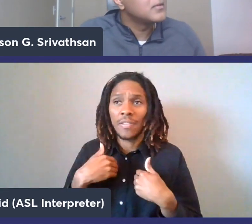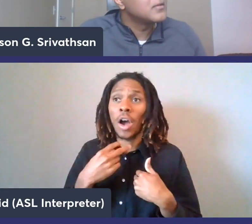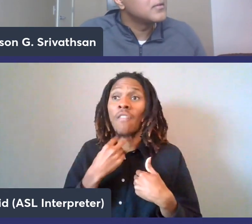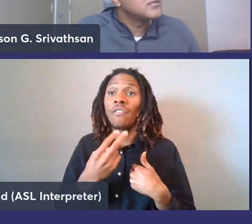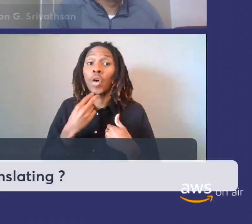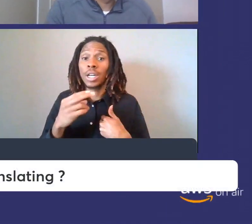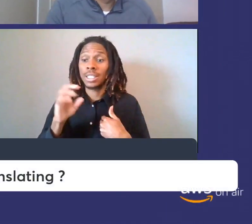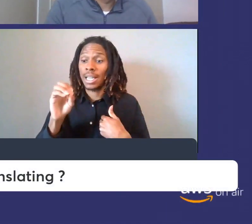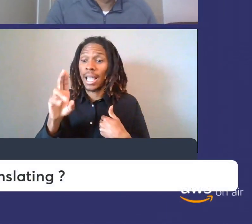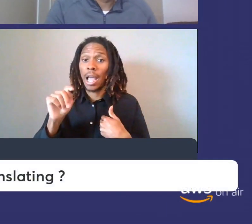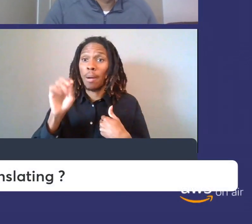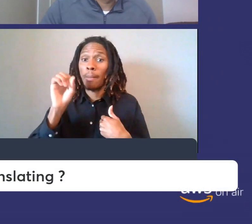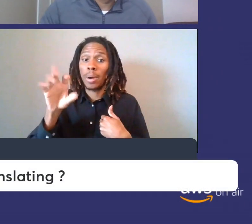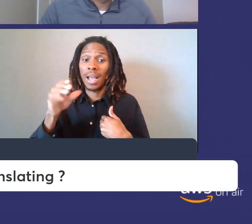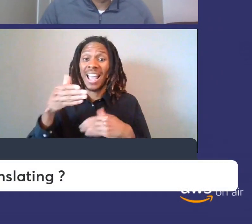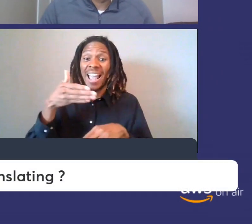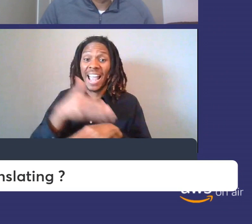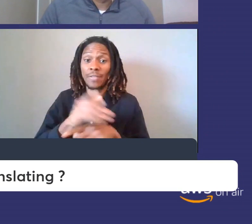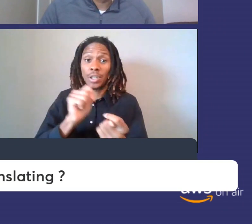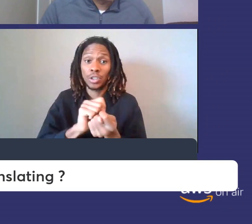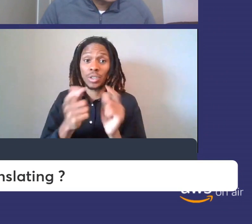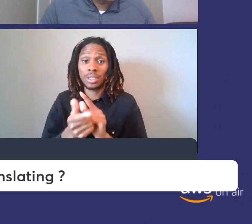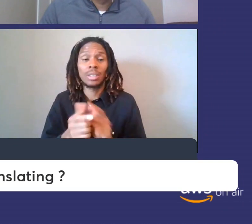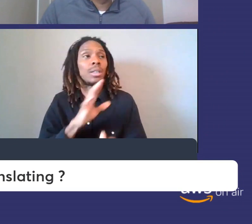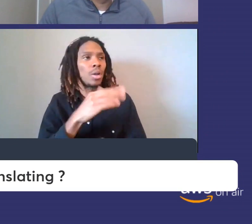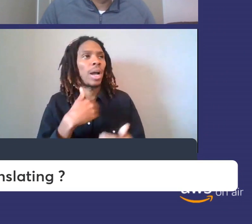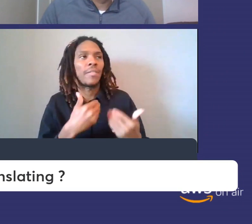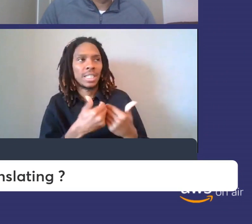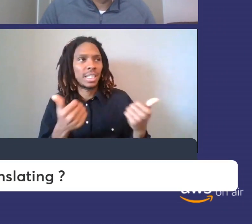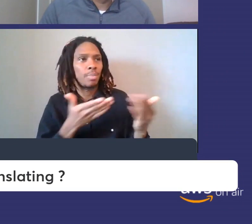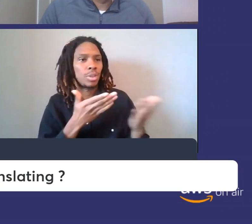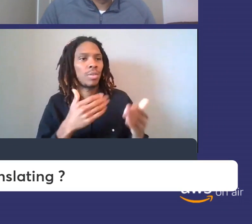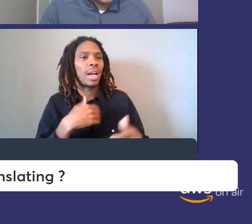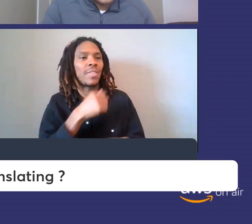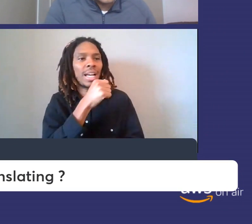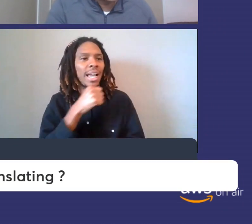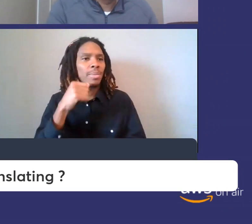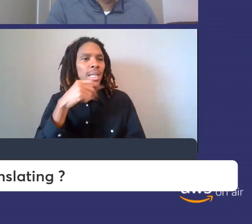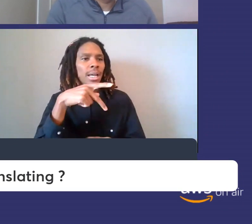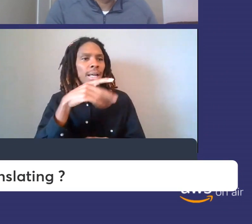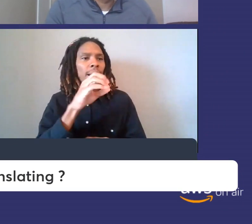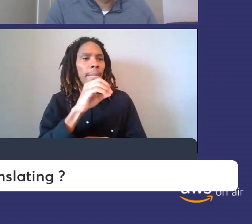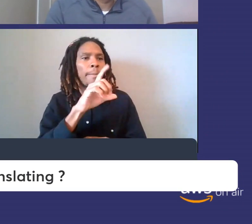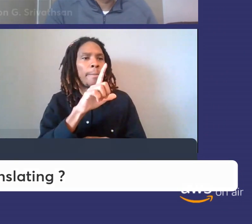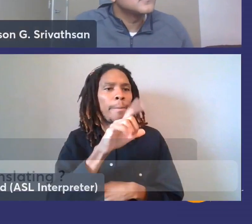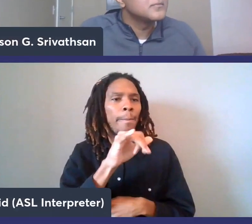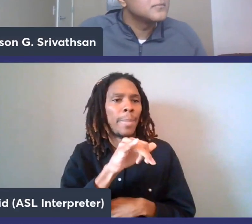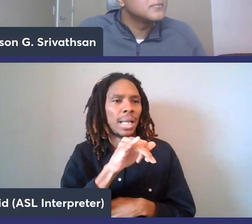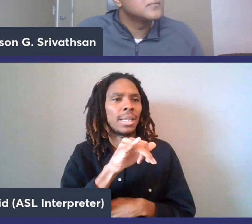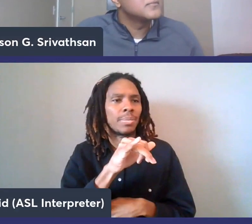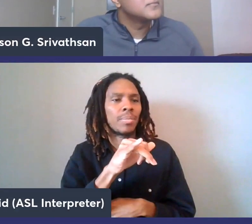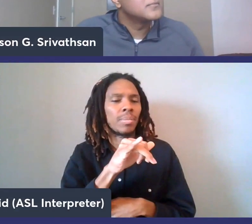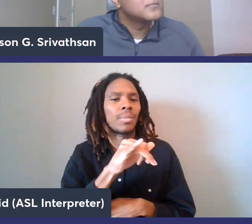and we actually have a separate service. We have Amazon Polly, which is text to speech, to do that.